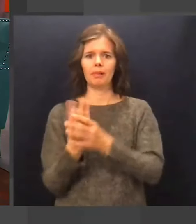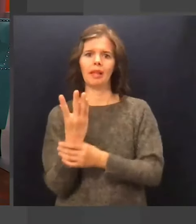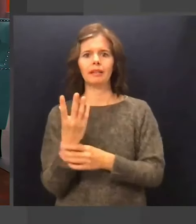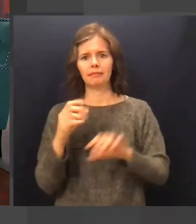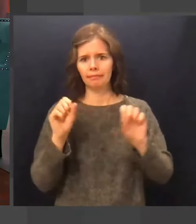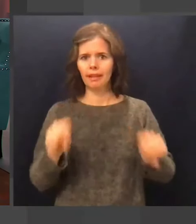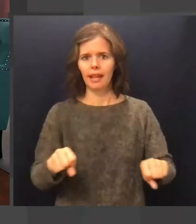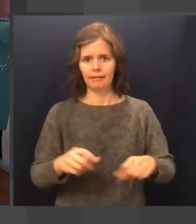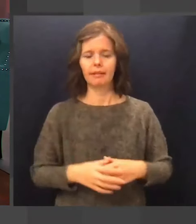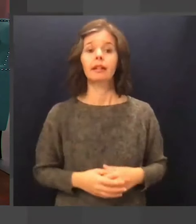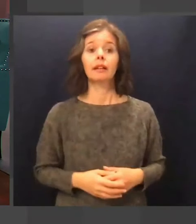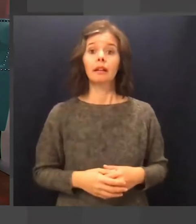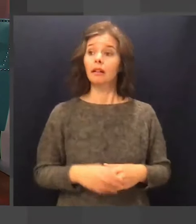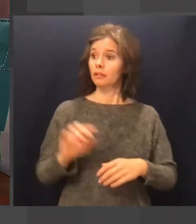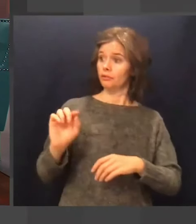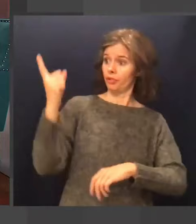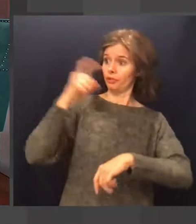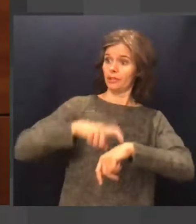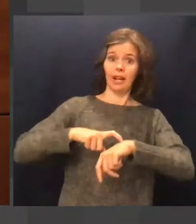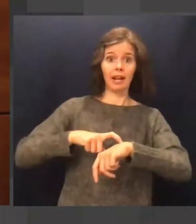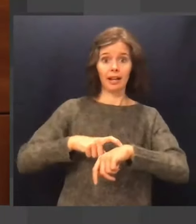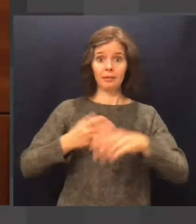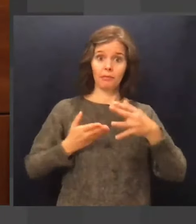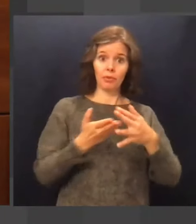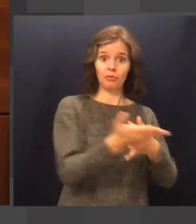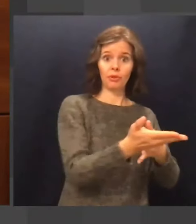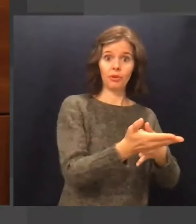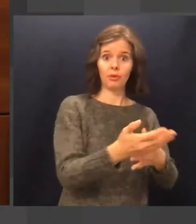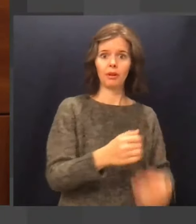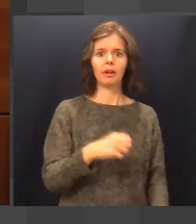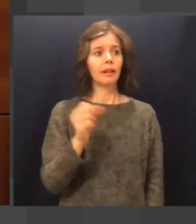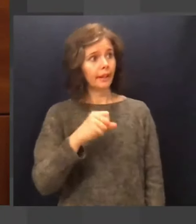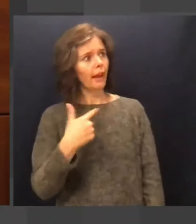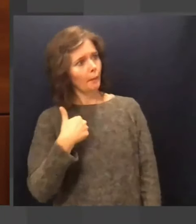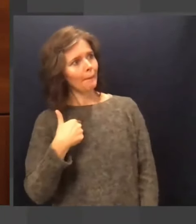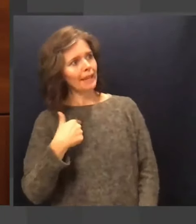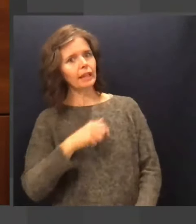QUITE A FEW TRIES TO GET THROUGH BUT FANY WAS ABLE TO DO IT FIRST TRY. UNLIKE OTHERS.